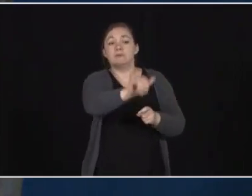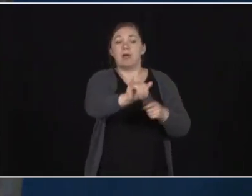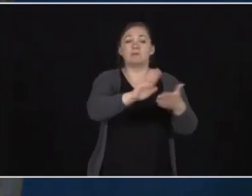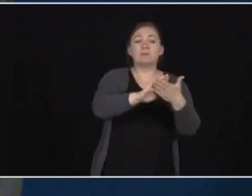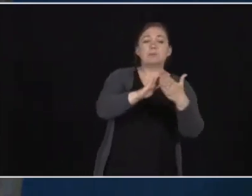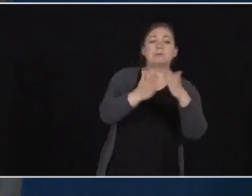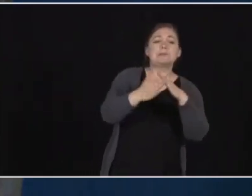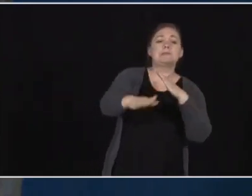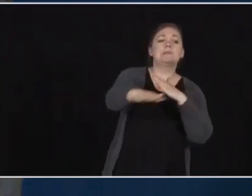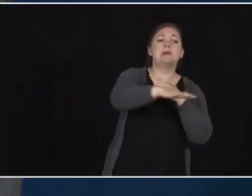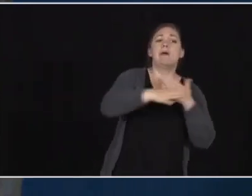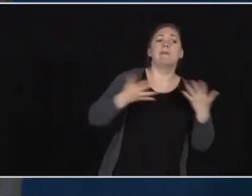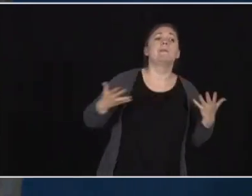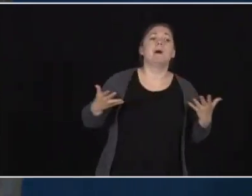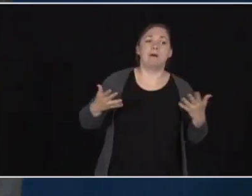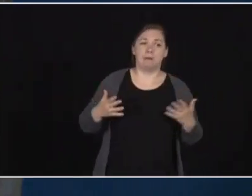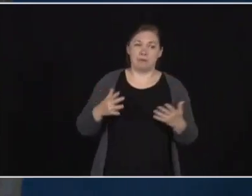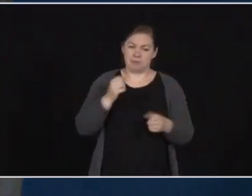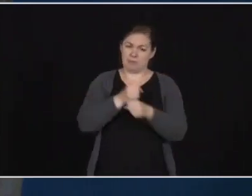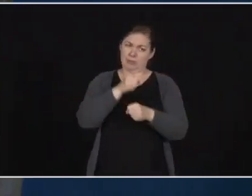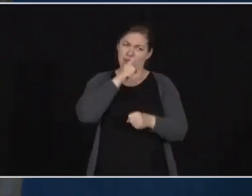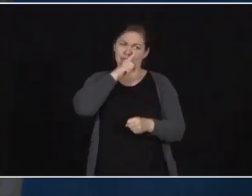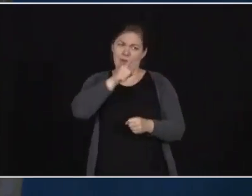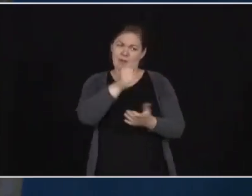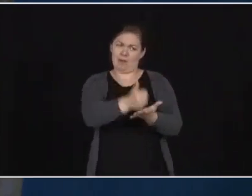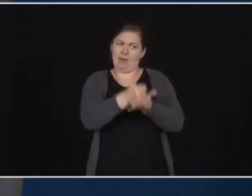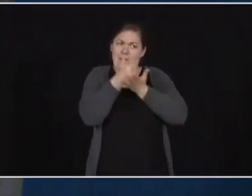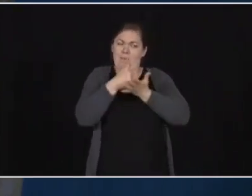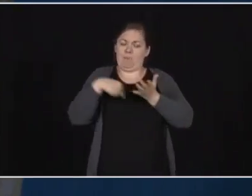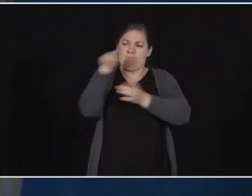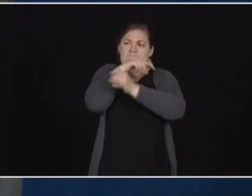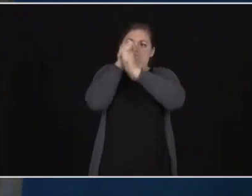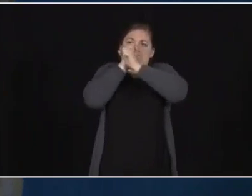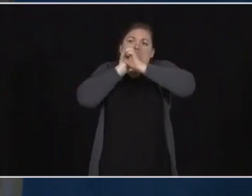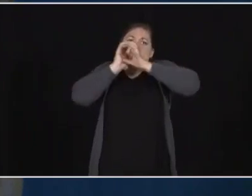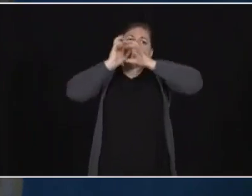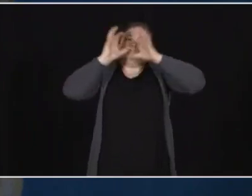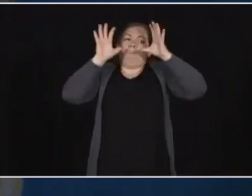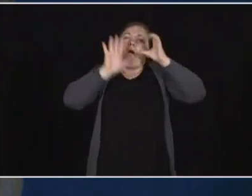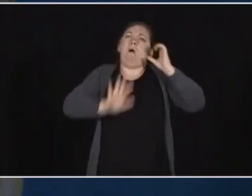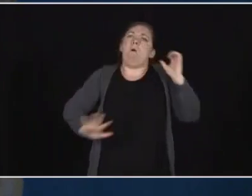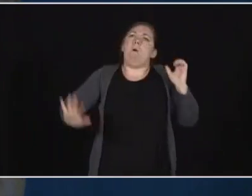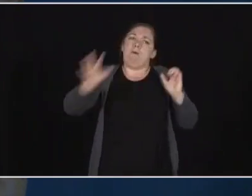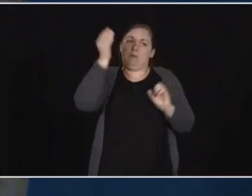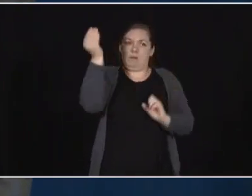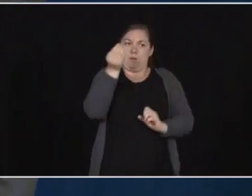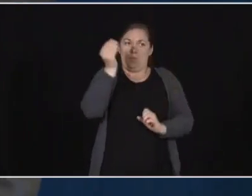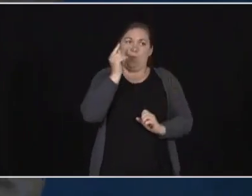understand that particular setting in that particular population and community and to help to ensure that we have a good recognition of any